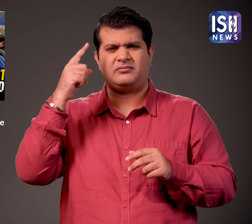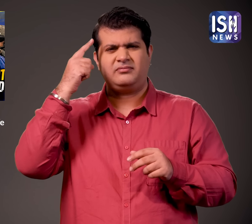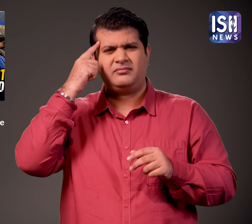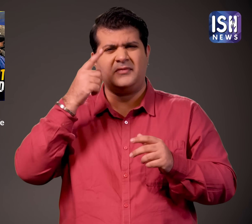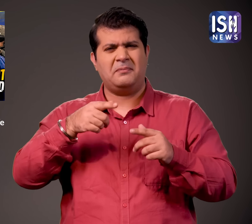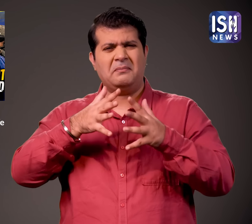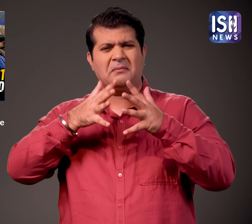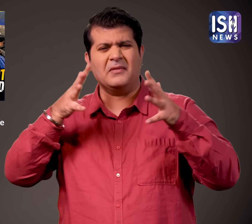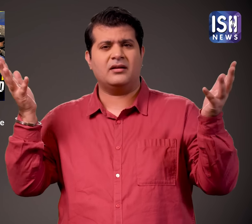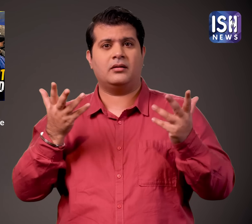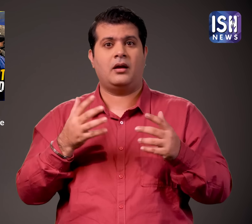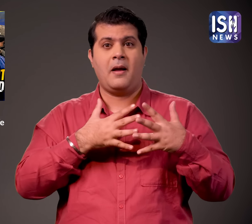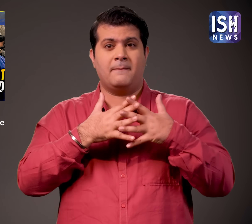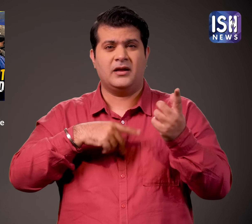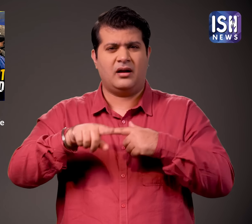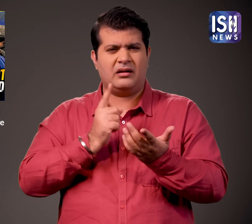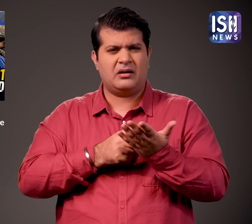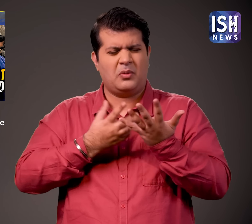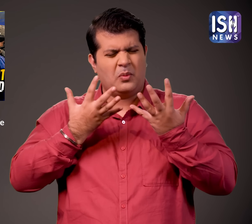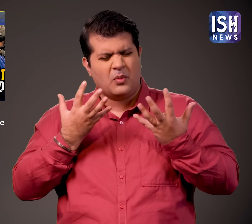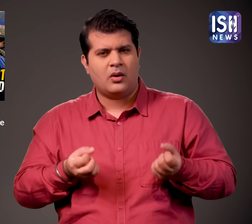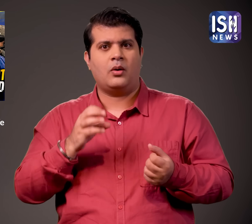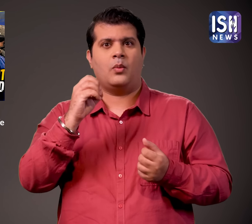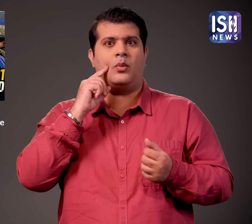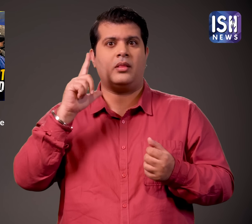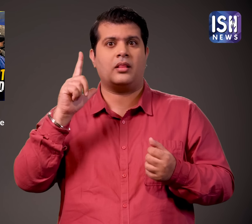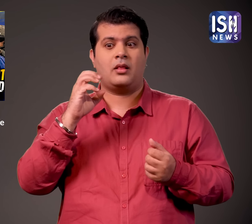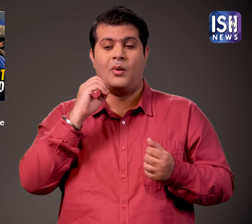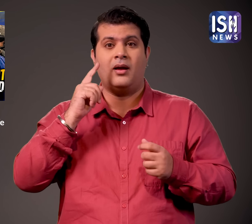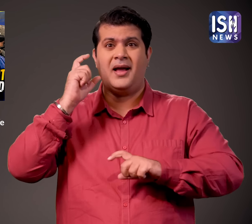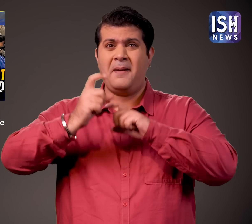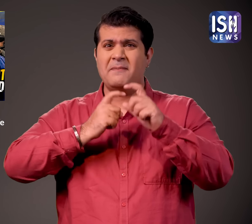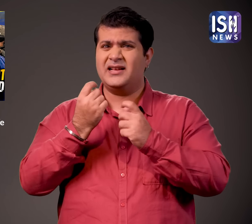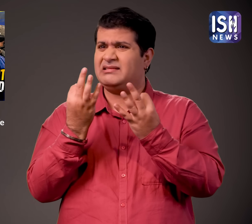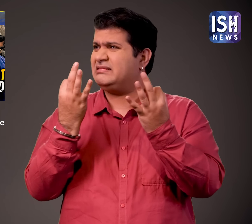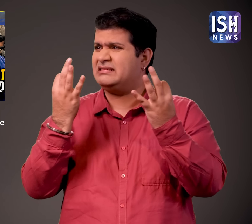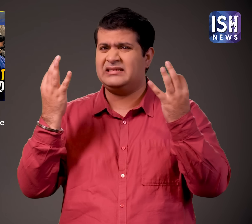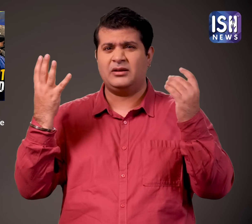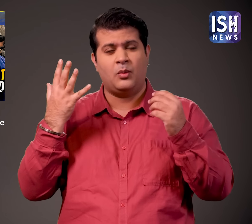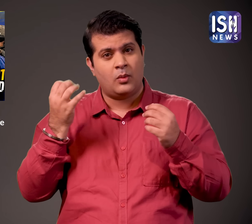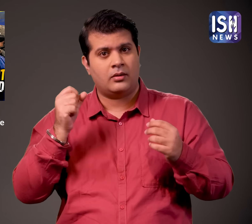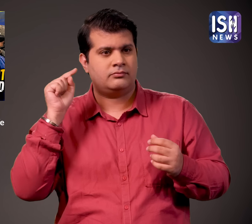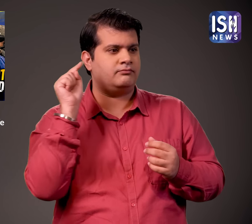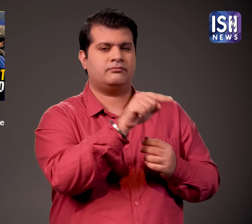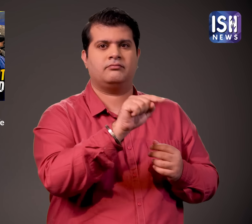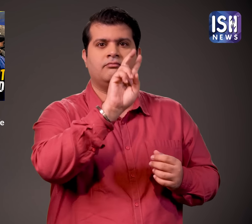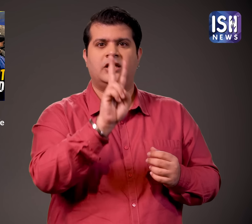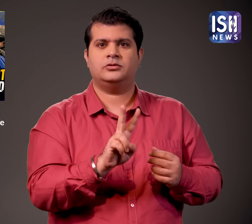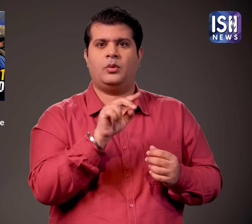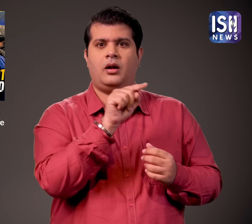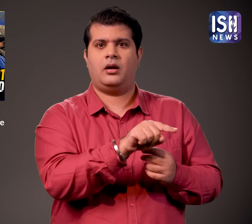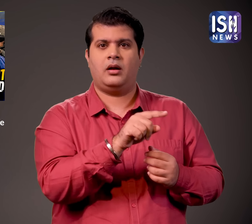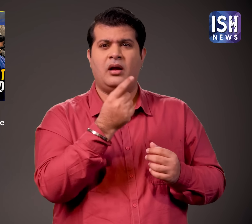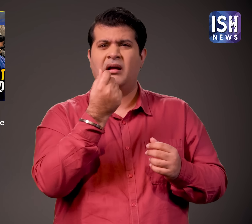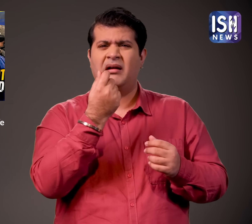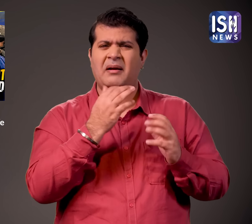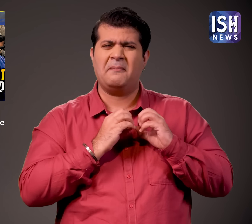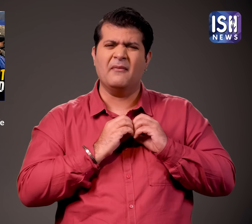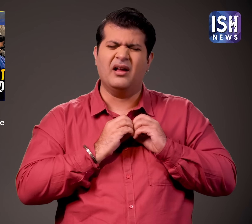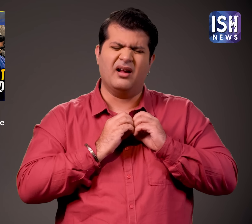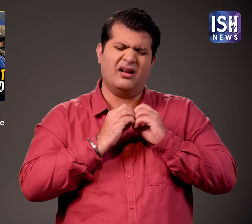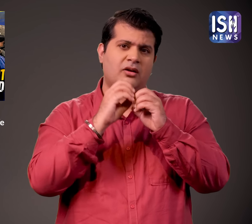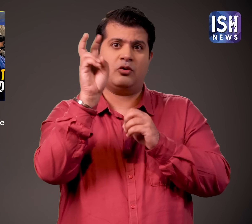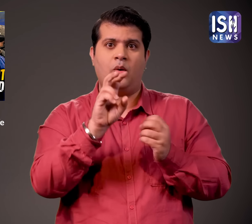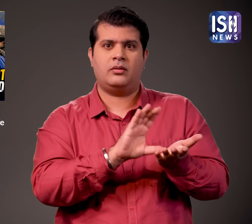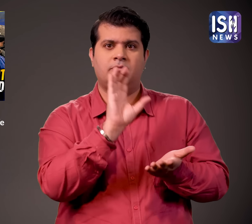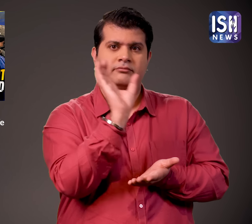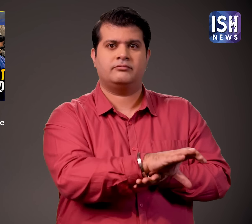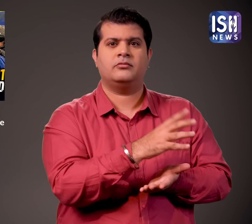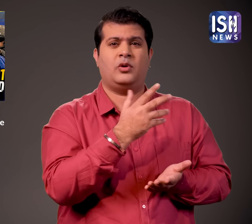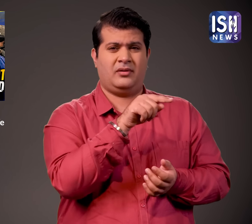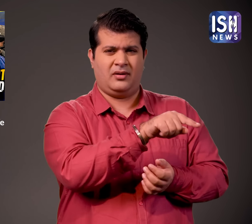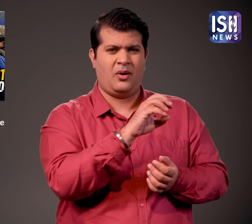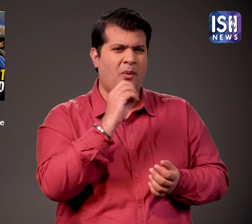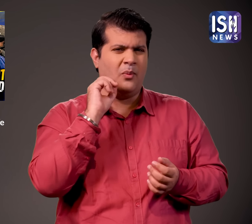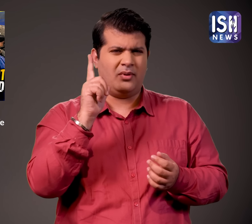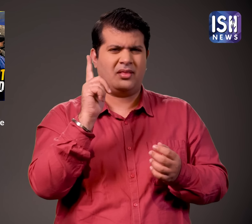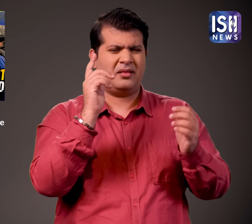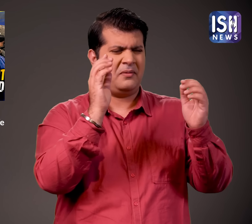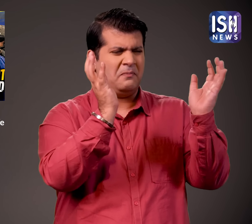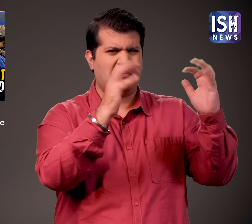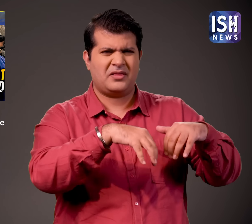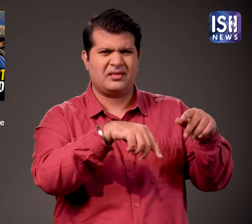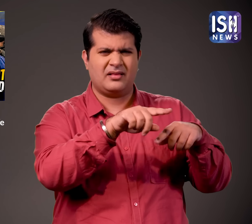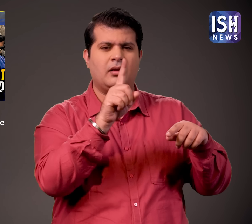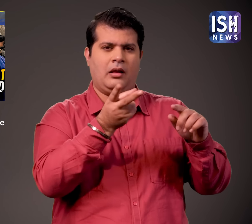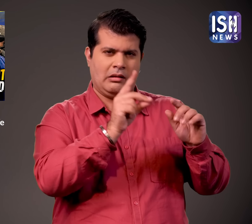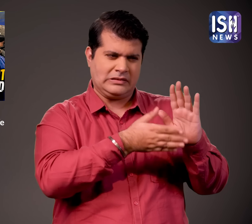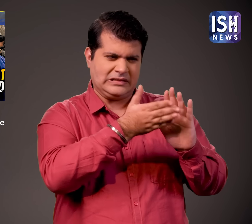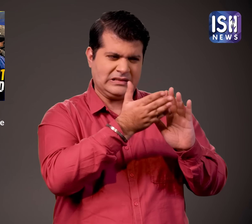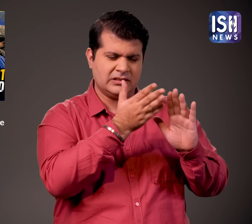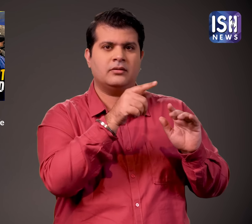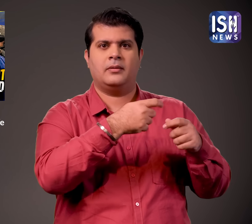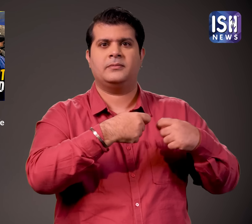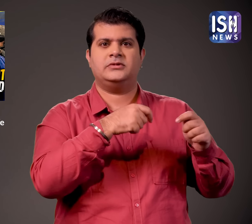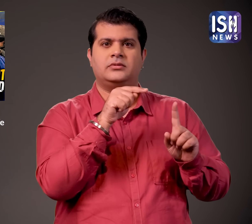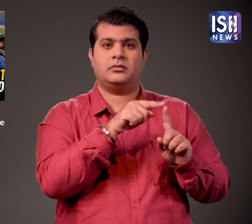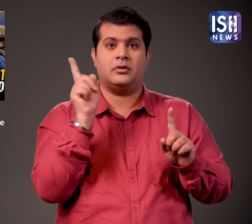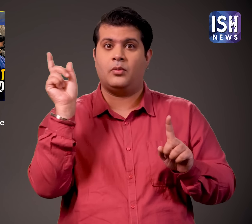"We want our very large American oil companies go to Venezuela and spend billions of dollars to fix the badly broken oil infrastructure.”